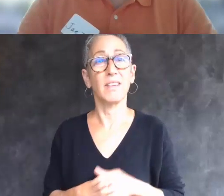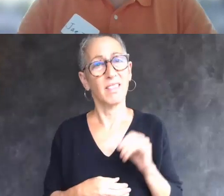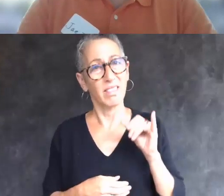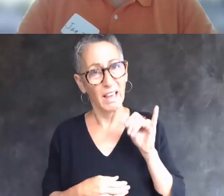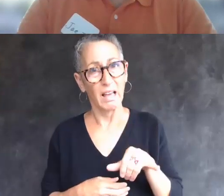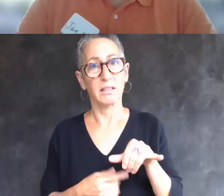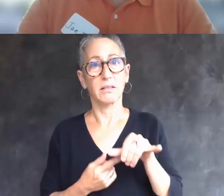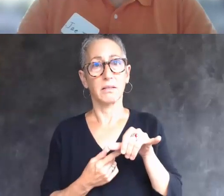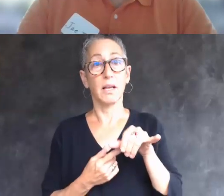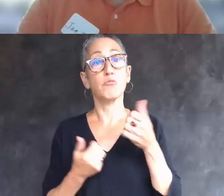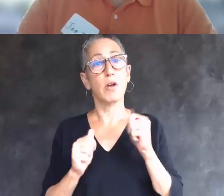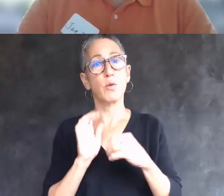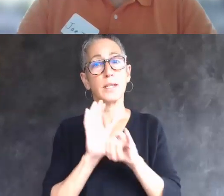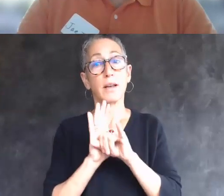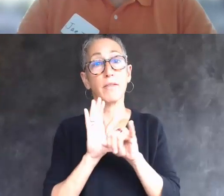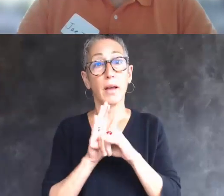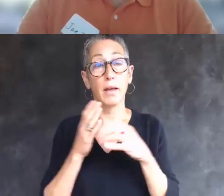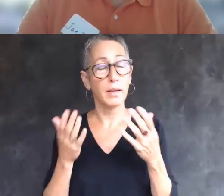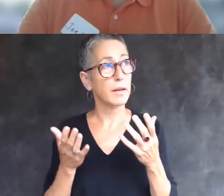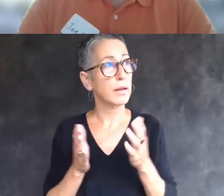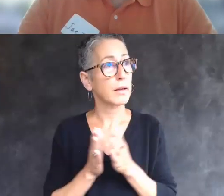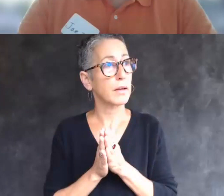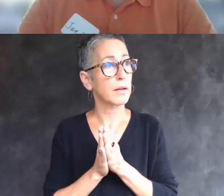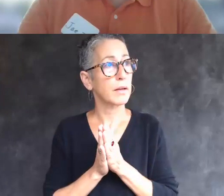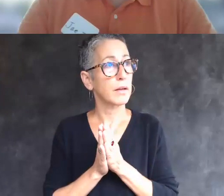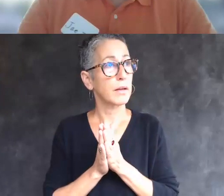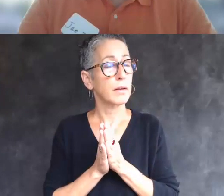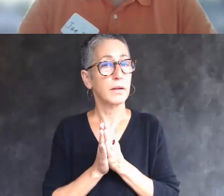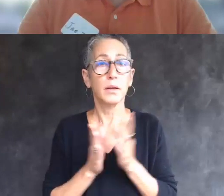specifically is a lack of worthiness, a self